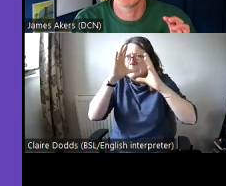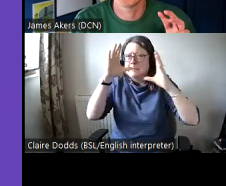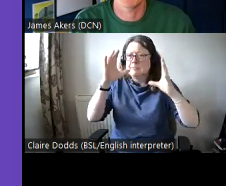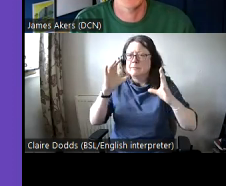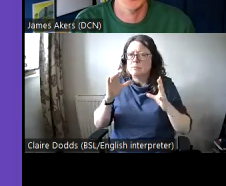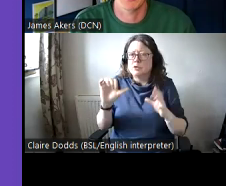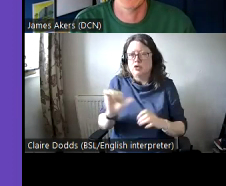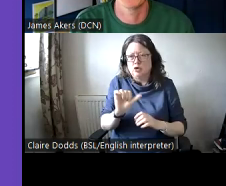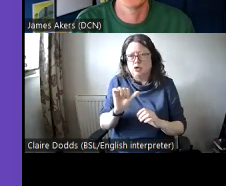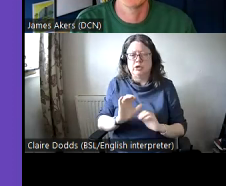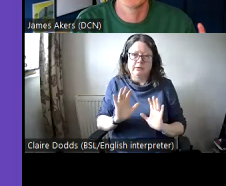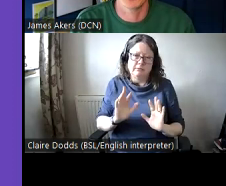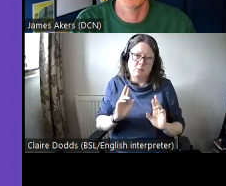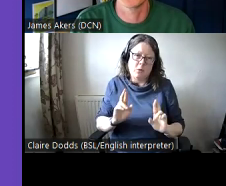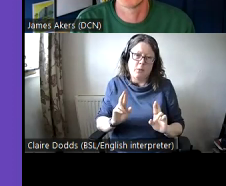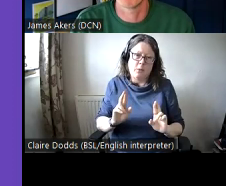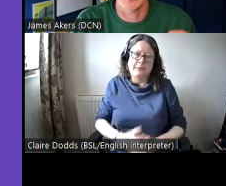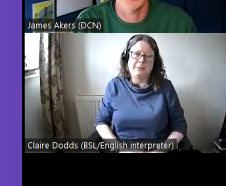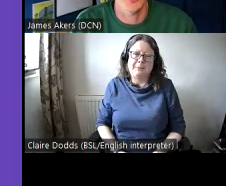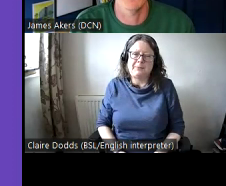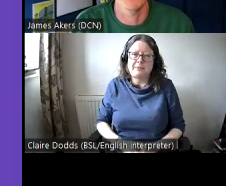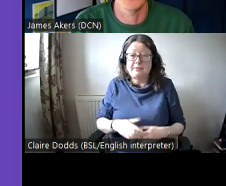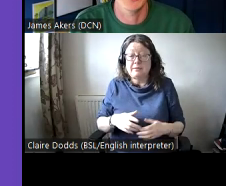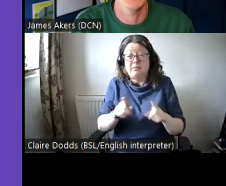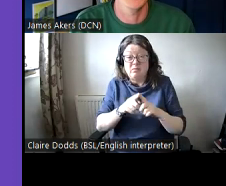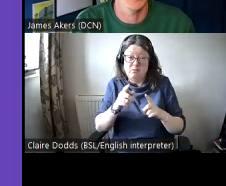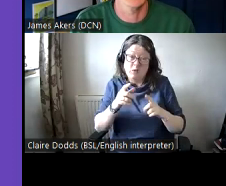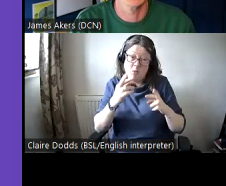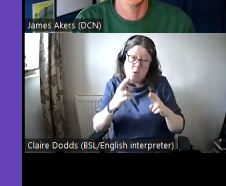with description of how to resolve stuff and where to go when you need to do that.